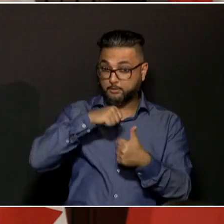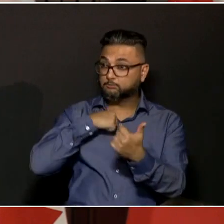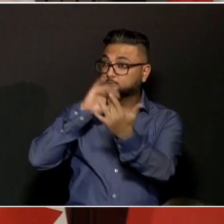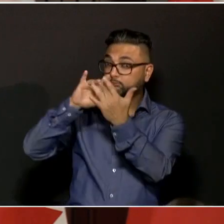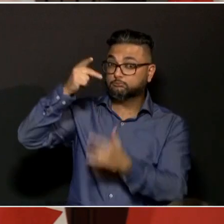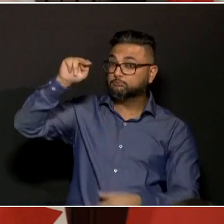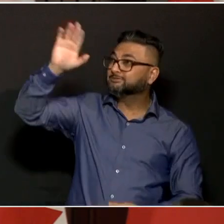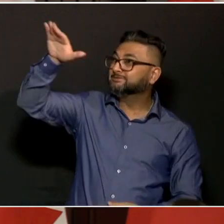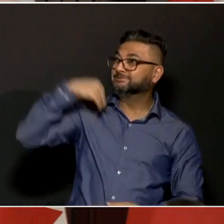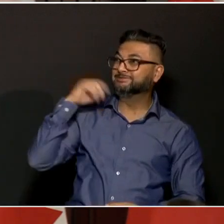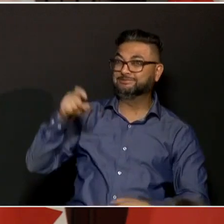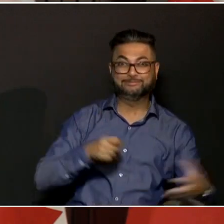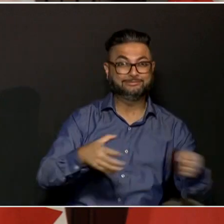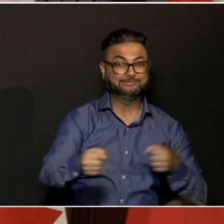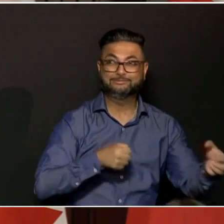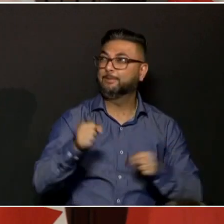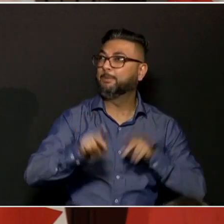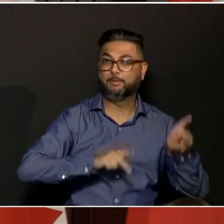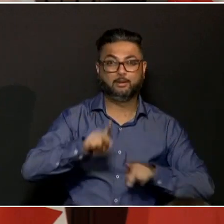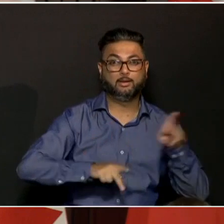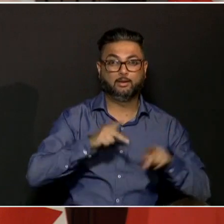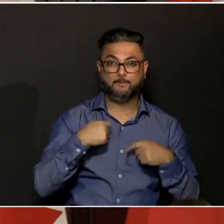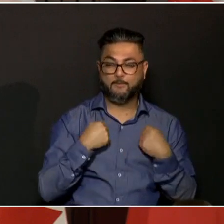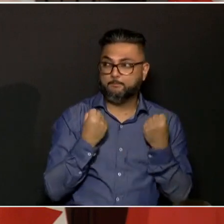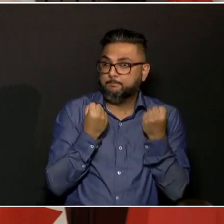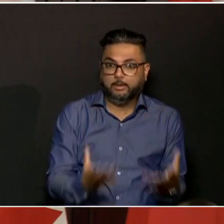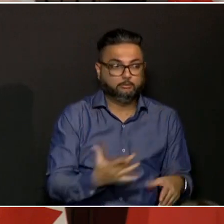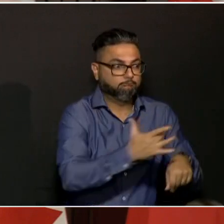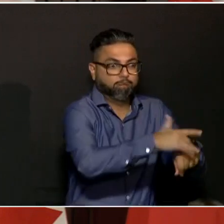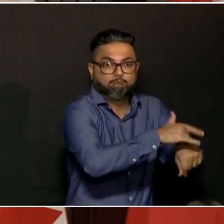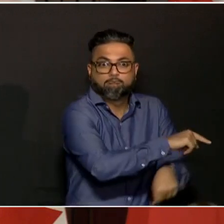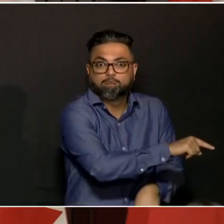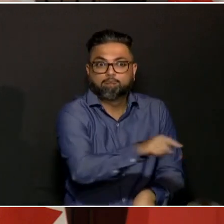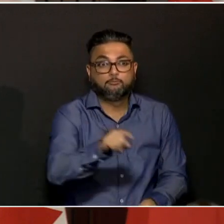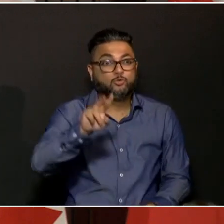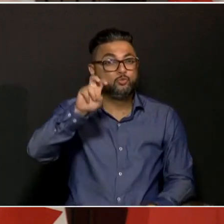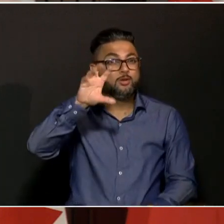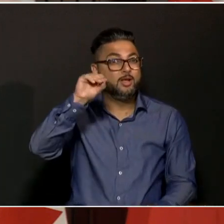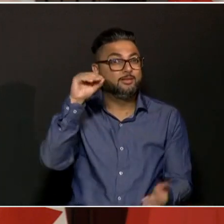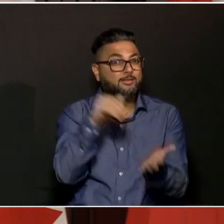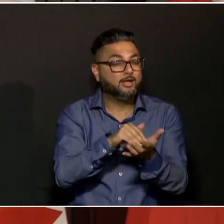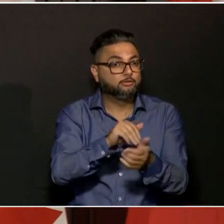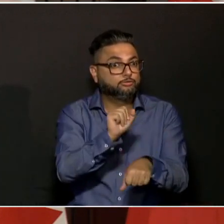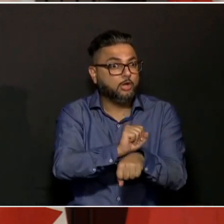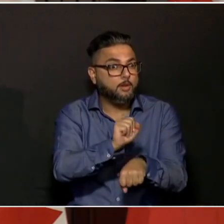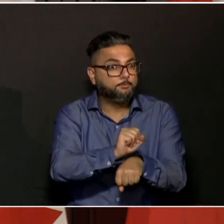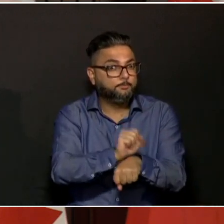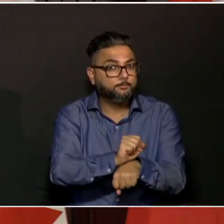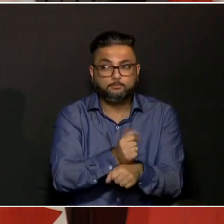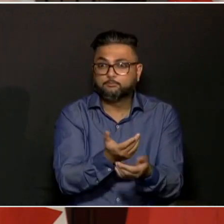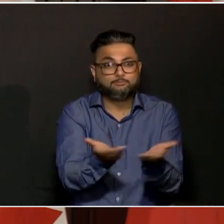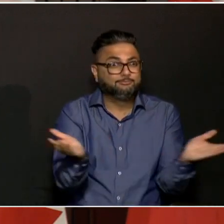new jobs and I call the Prime Minister and said we need more people from all around the world to